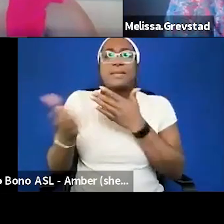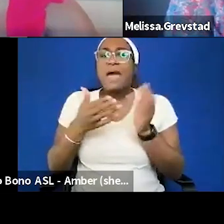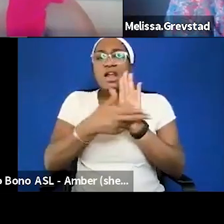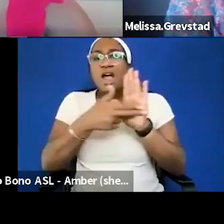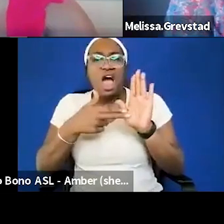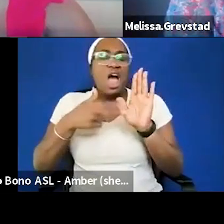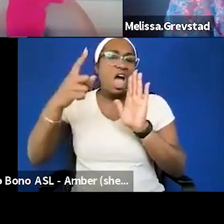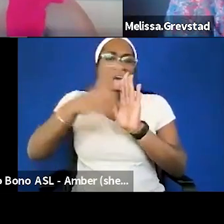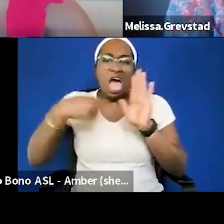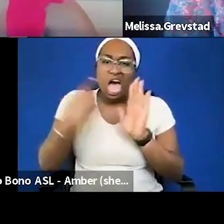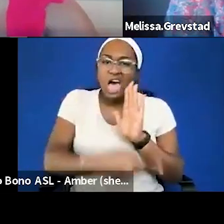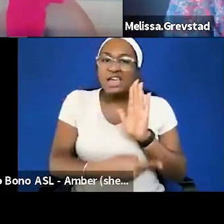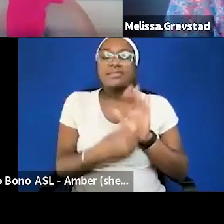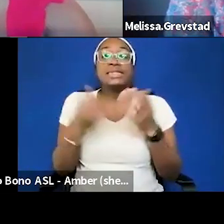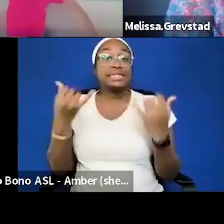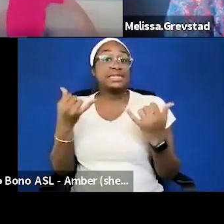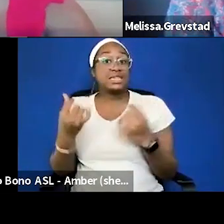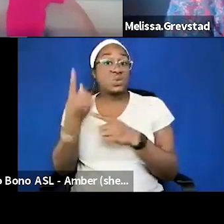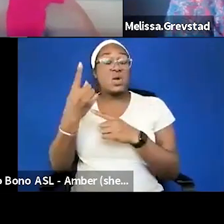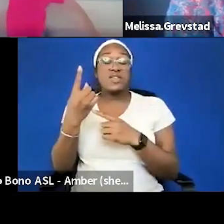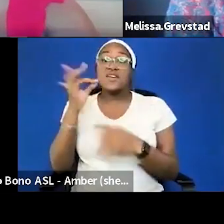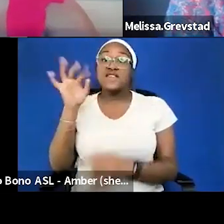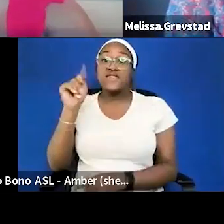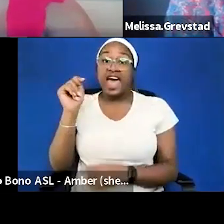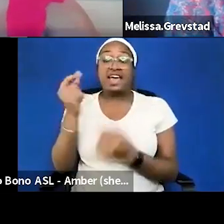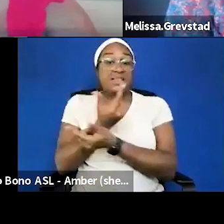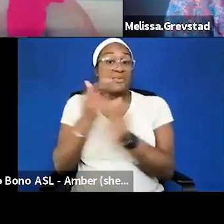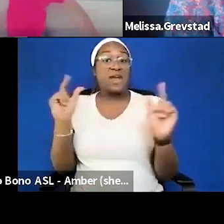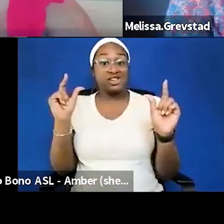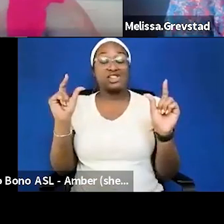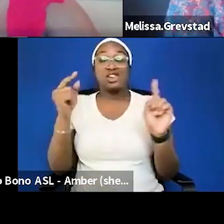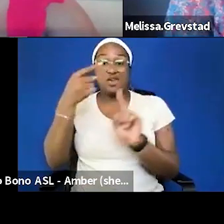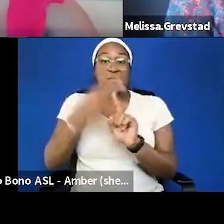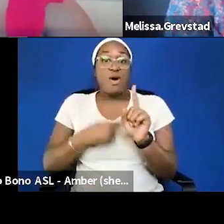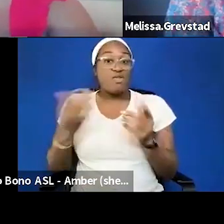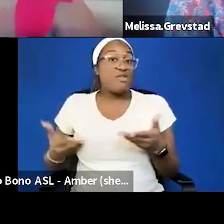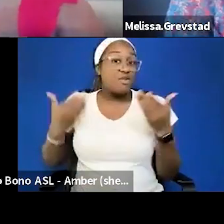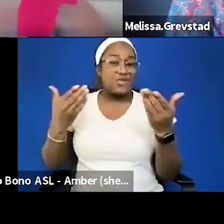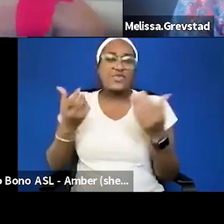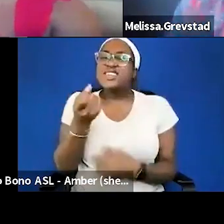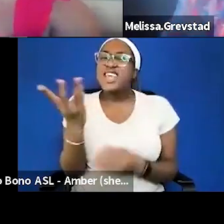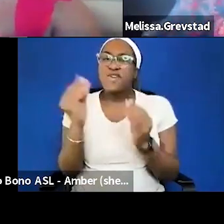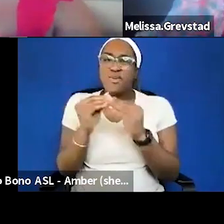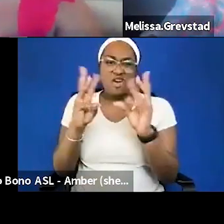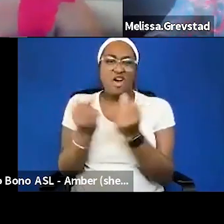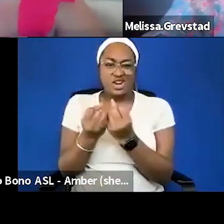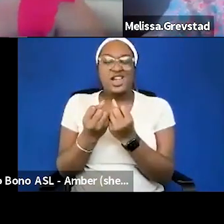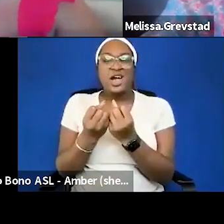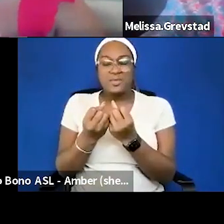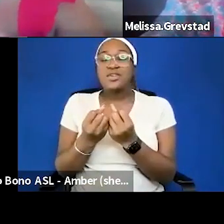Today's event is one of our Fat Liberation Month offerings. We have several more virtual events to go, and you can also find that information on our website.